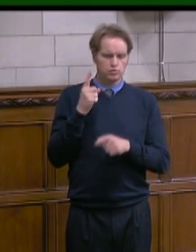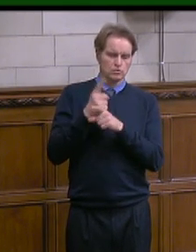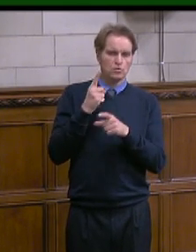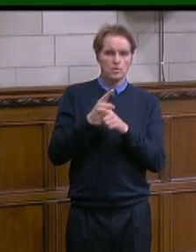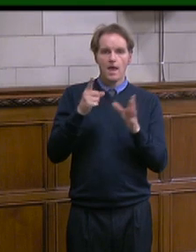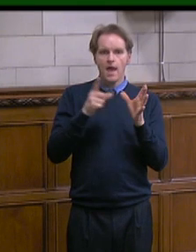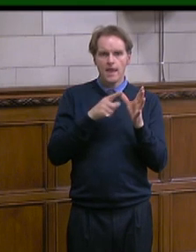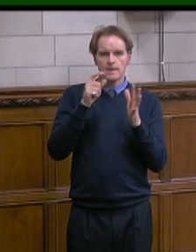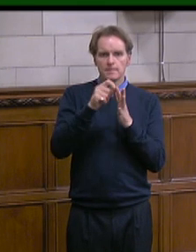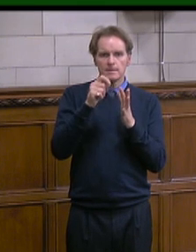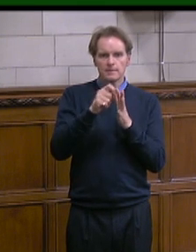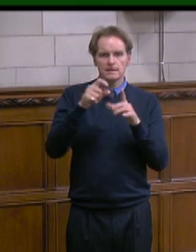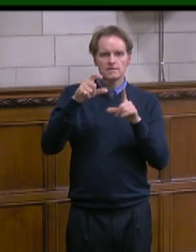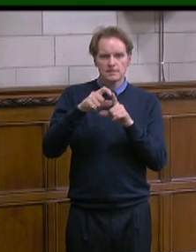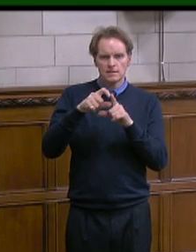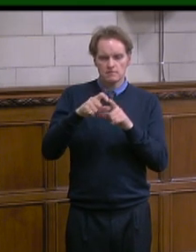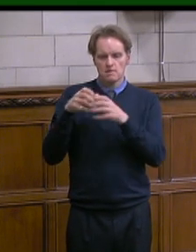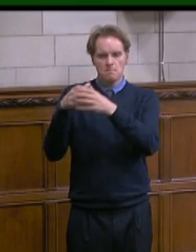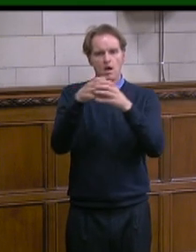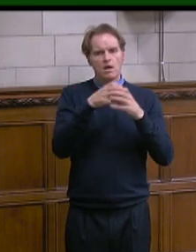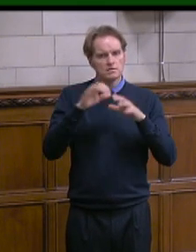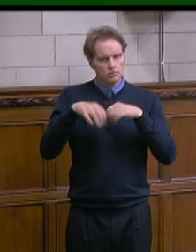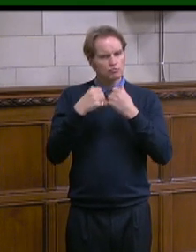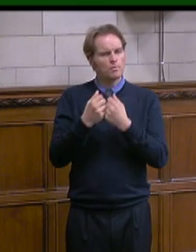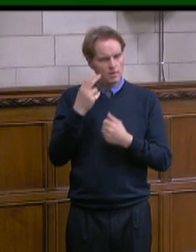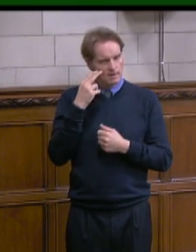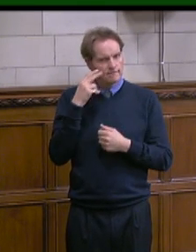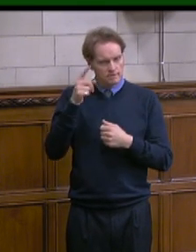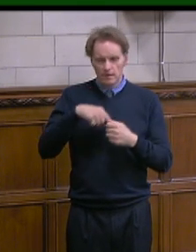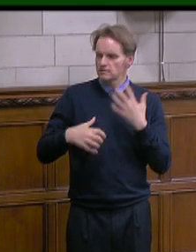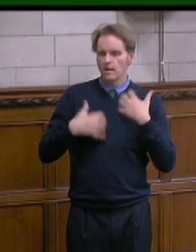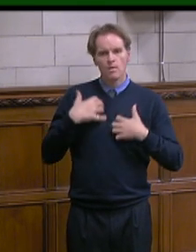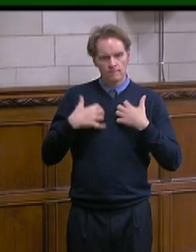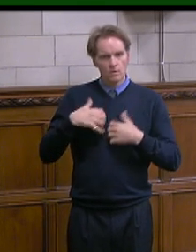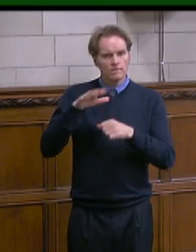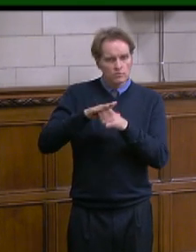I hope that there will be a change in the future to include BSL in the national curriculum